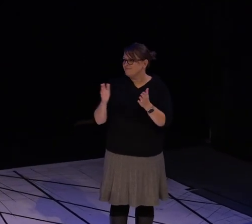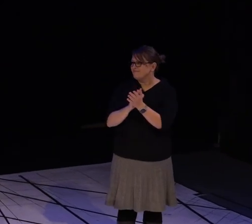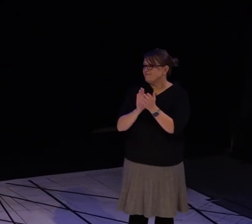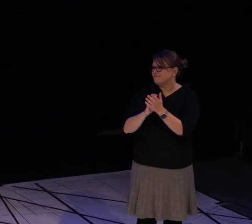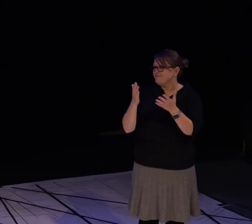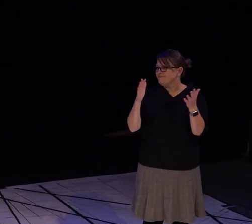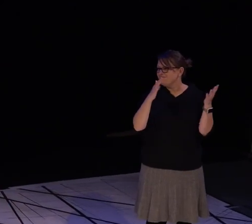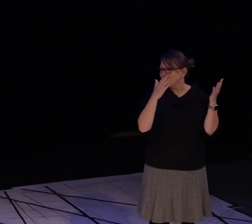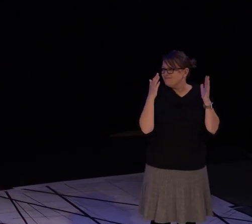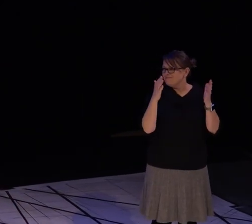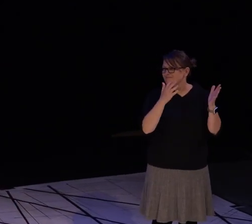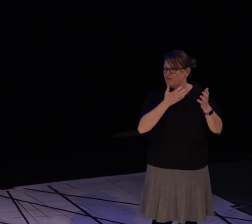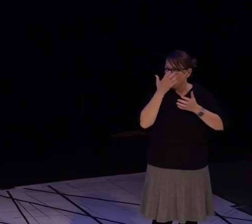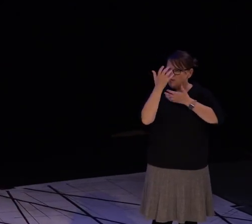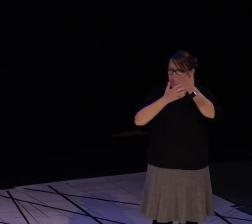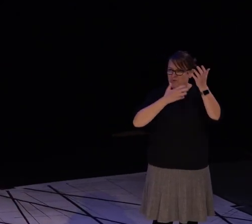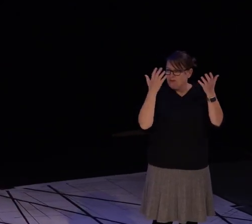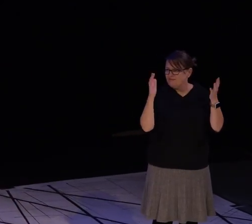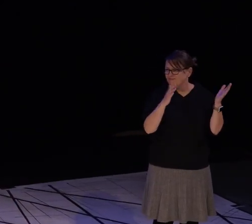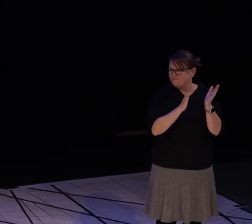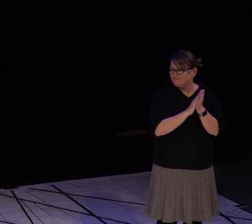(audience claps)